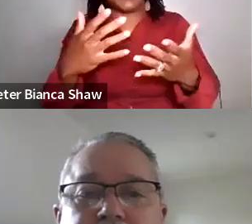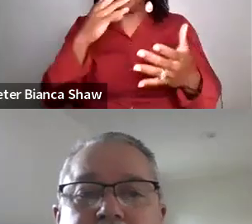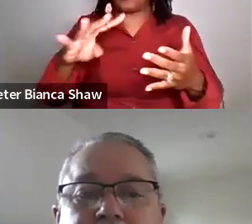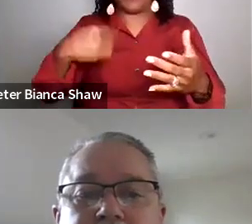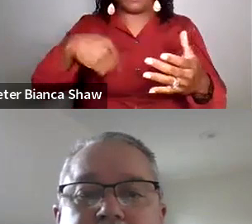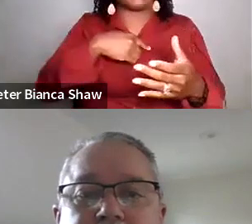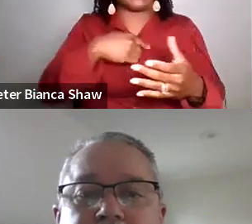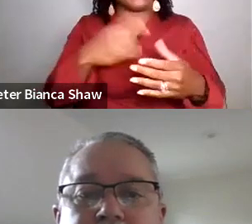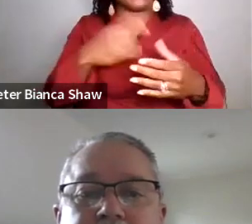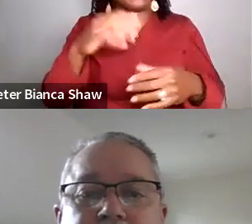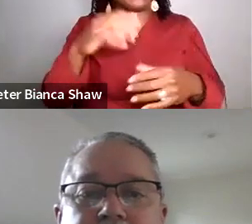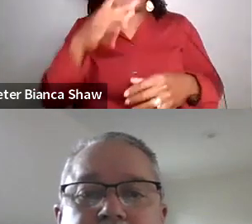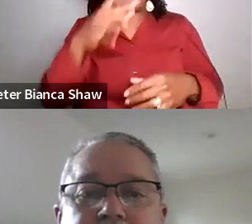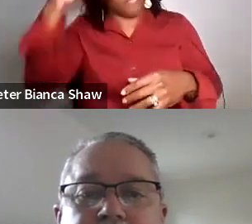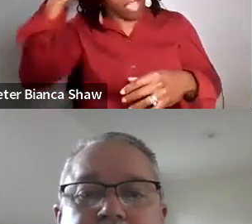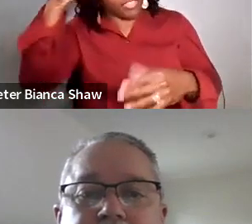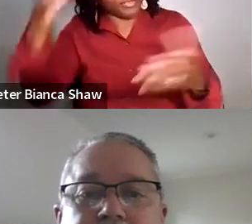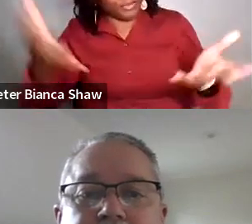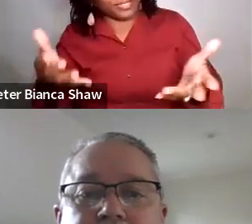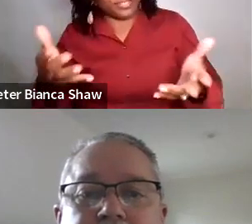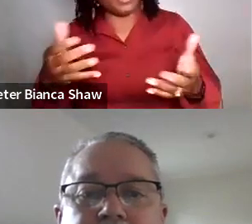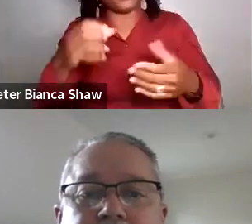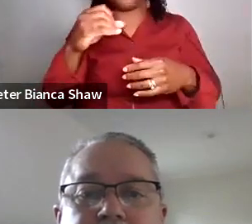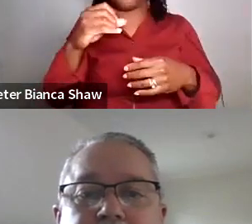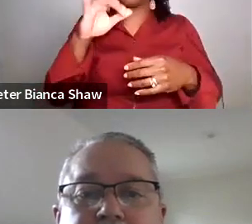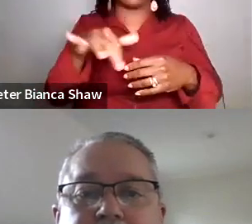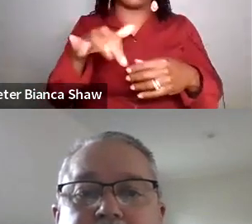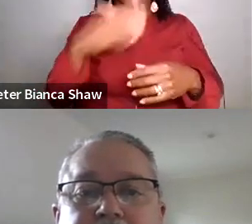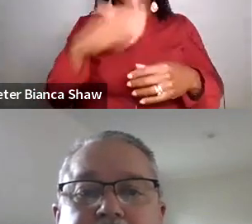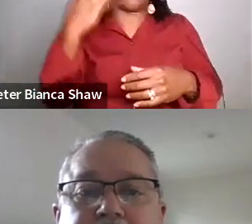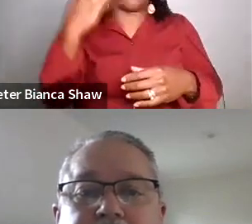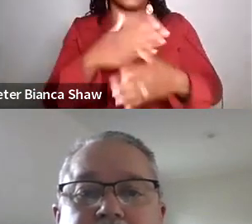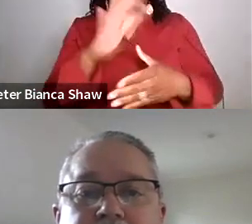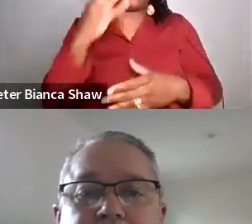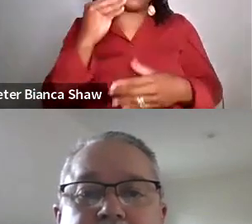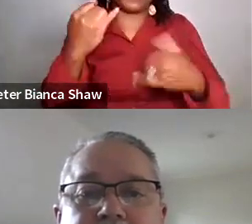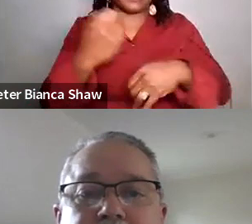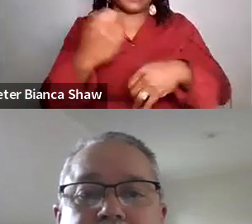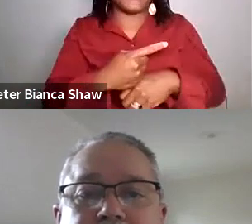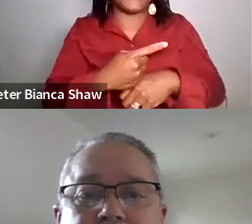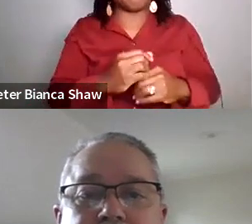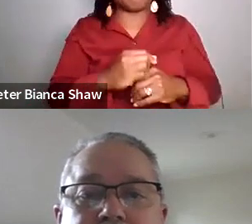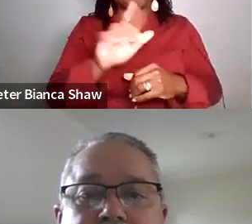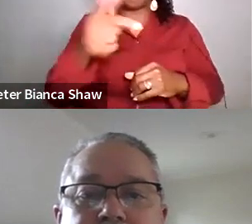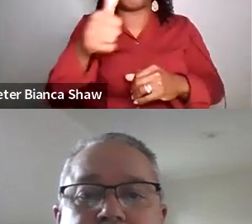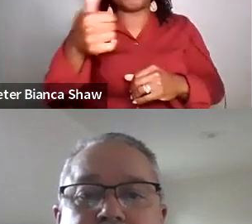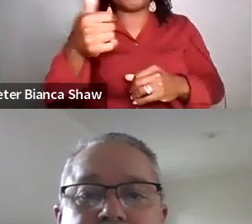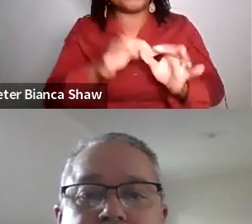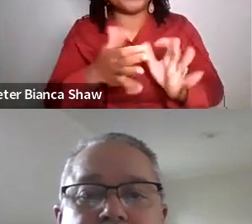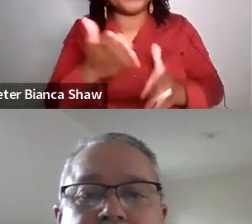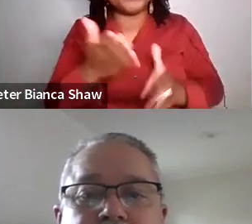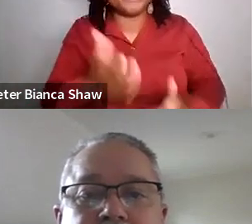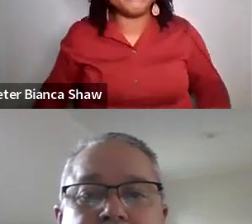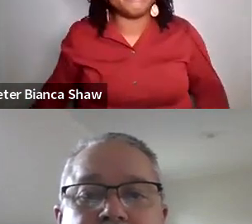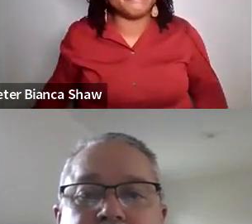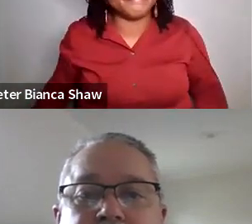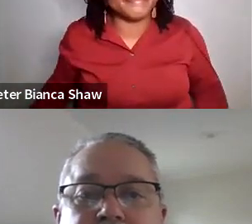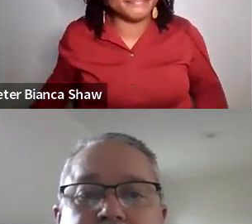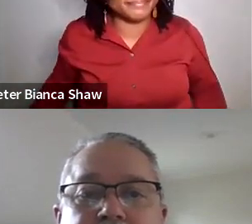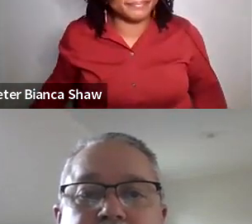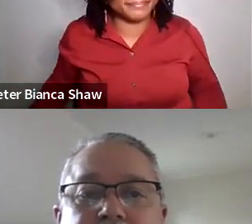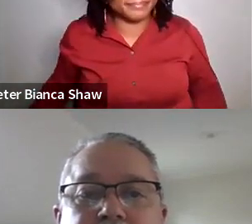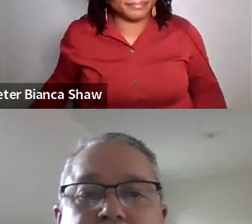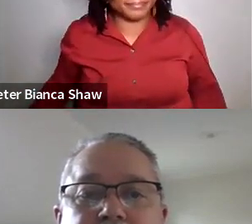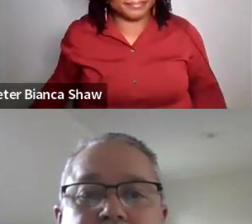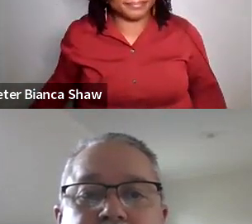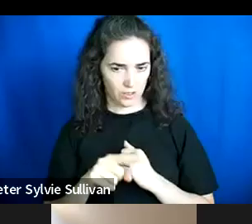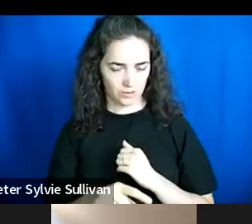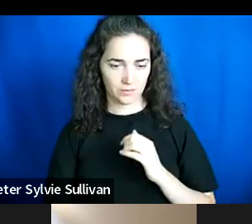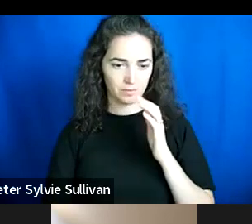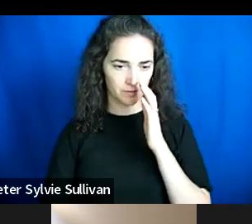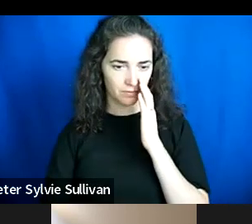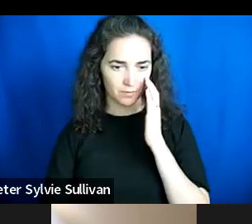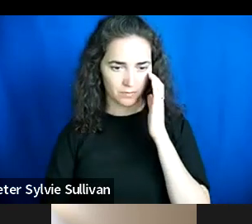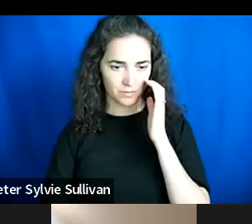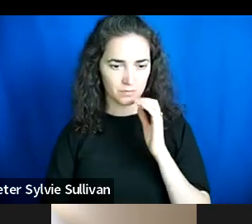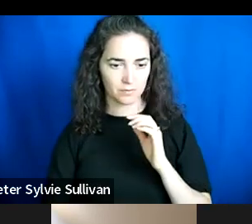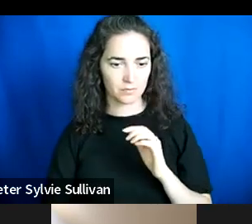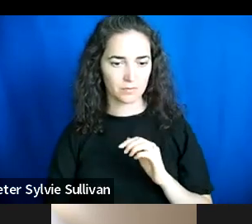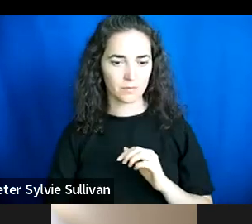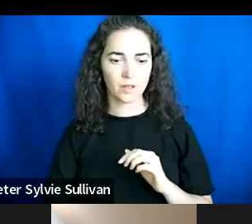So our last question for today is what would you like other people to know about being a dad of a child with a disability. and Mike, i'm gonna ask you to go first.